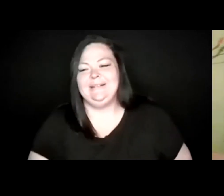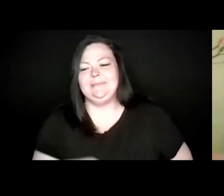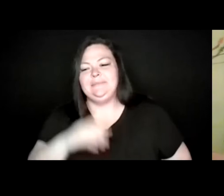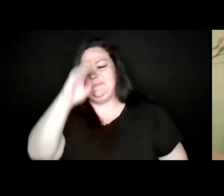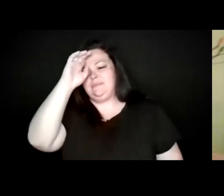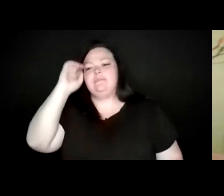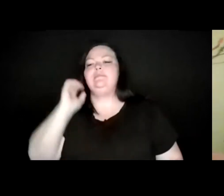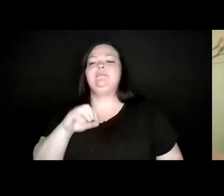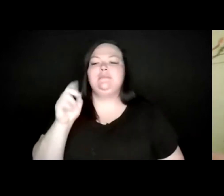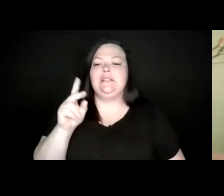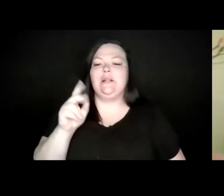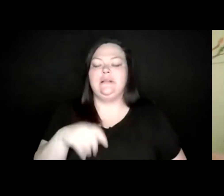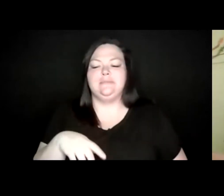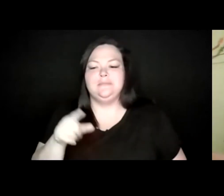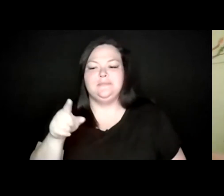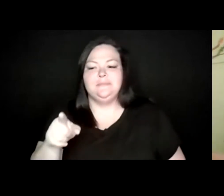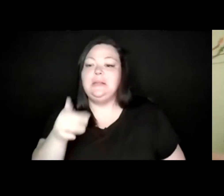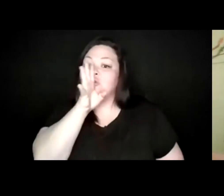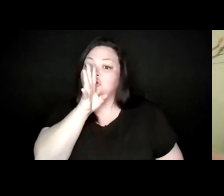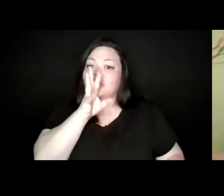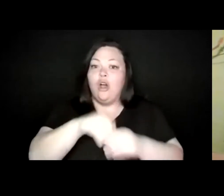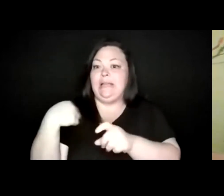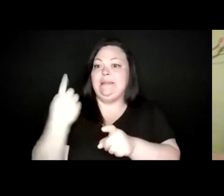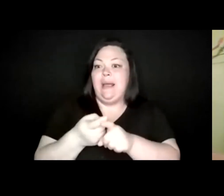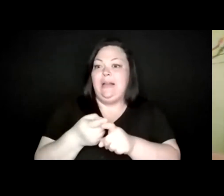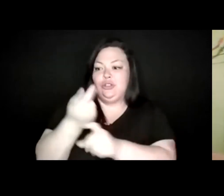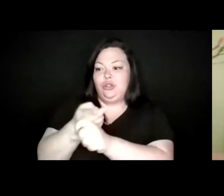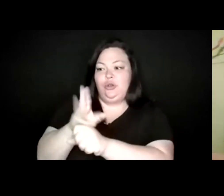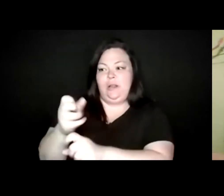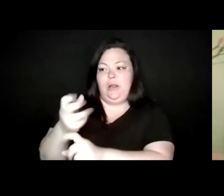only it's just a you know use the author's own words for a little bit, um,